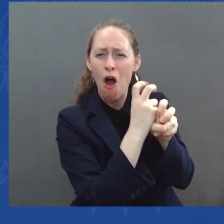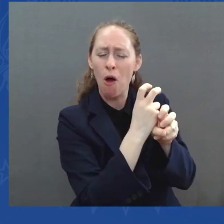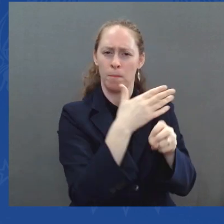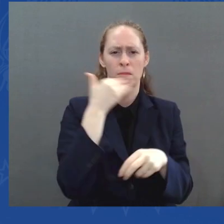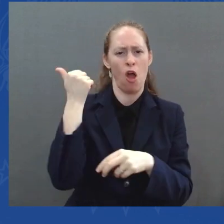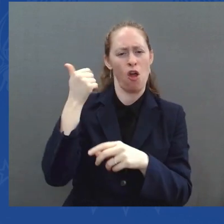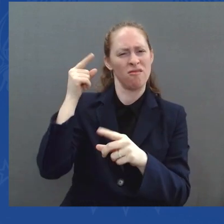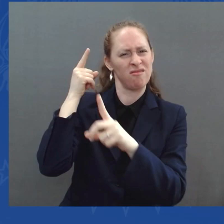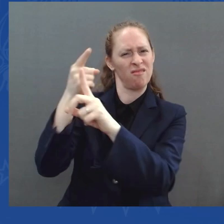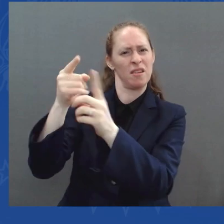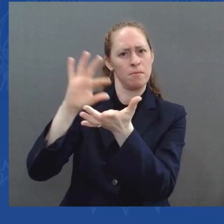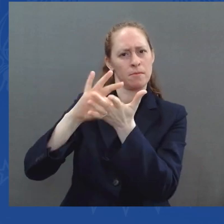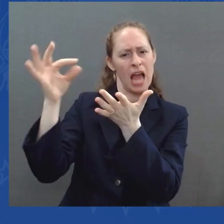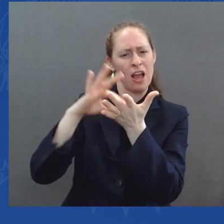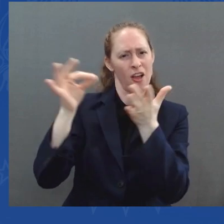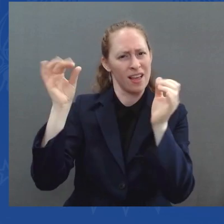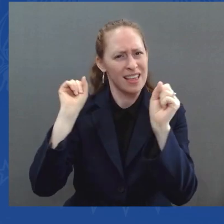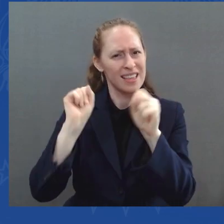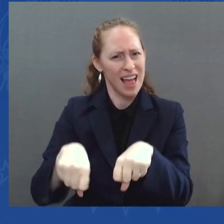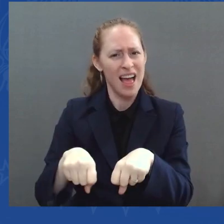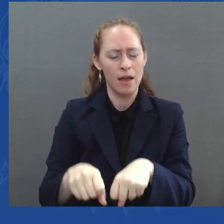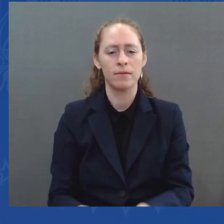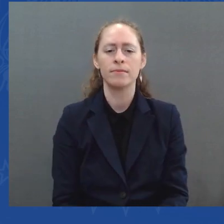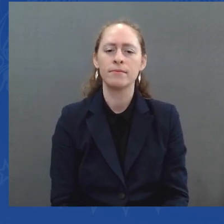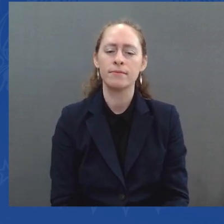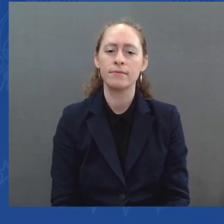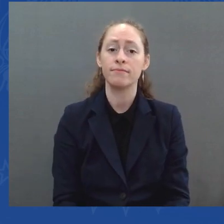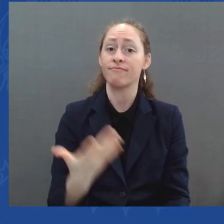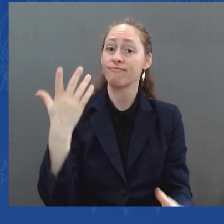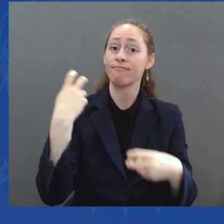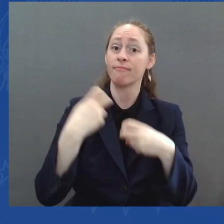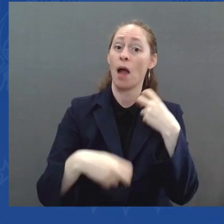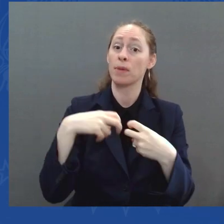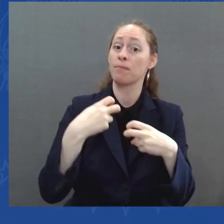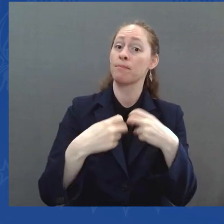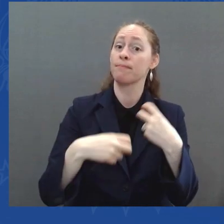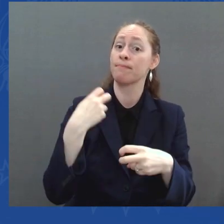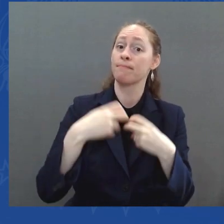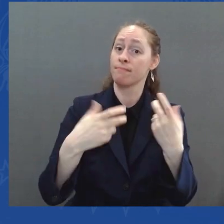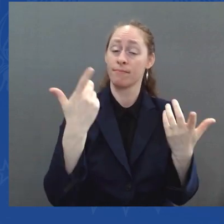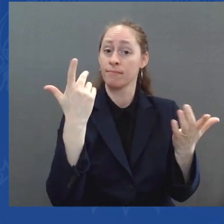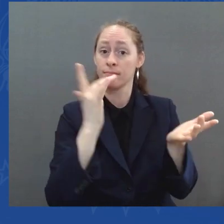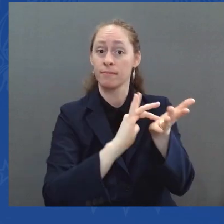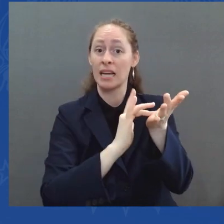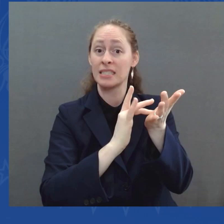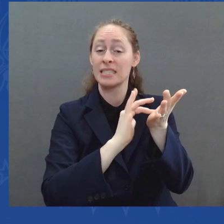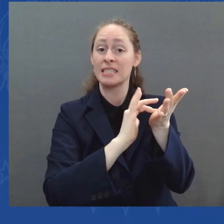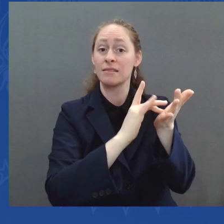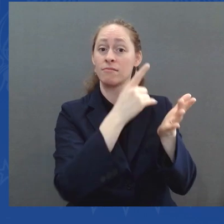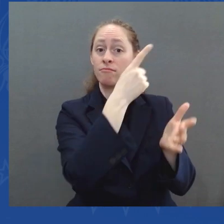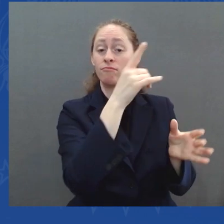they would have that kind of representation to stand there with their fellow Americans